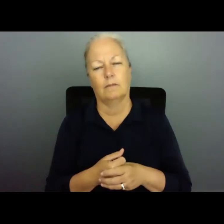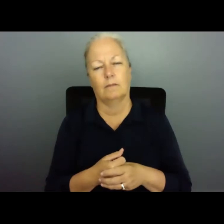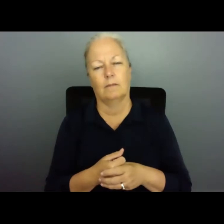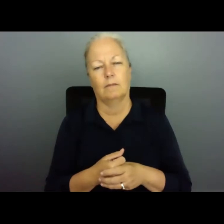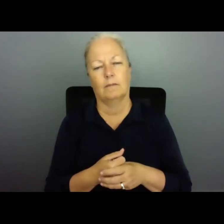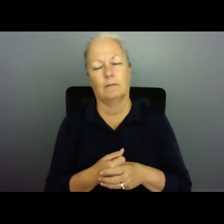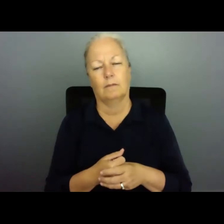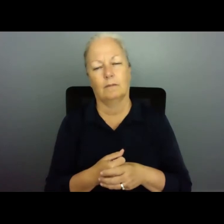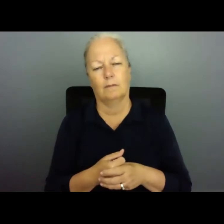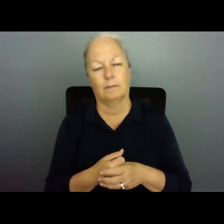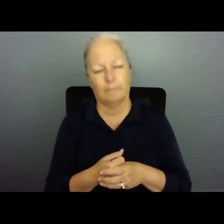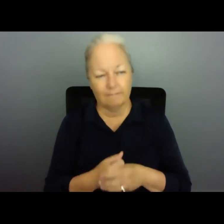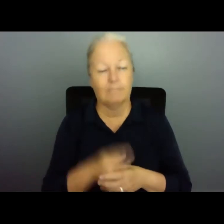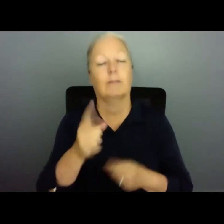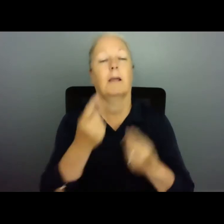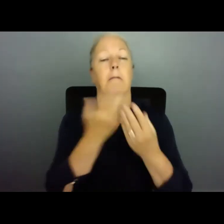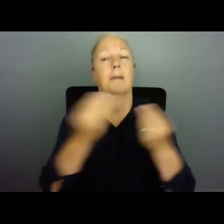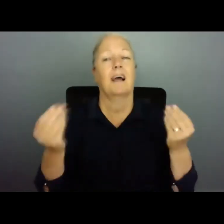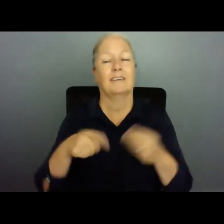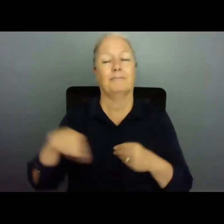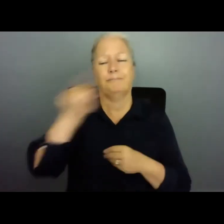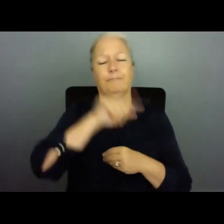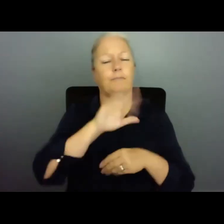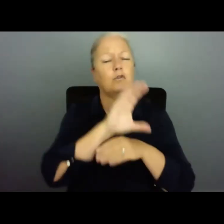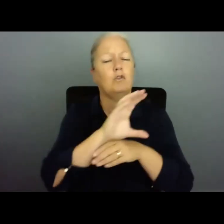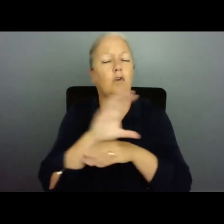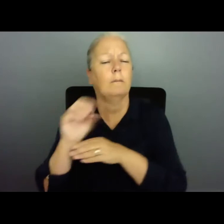can't even they have a job they don't feel included because the job assigned